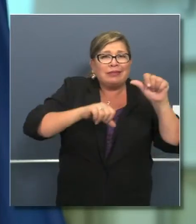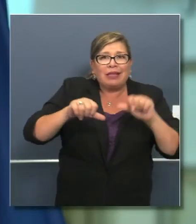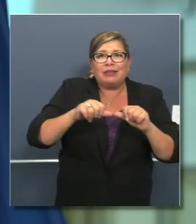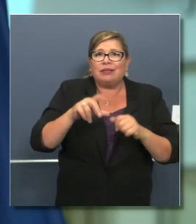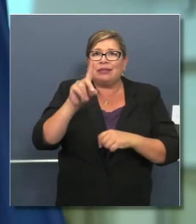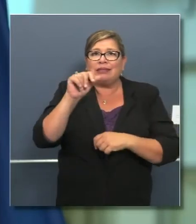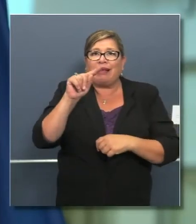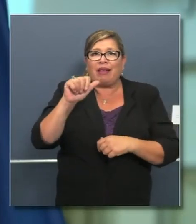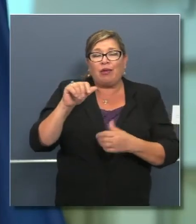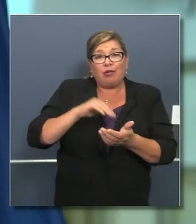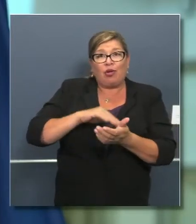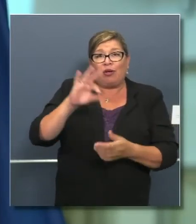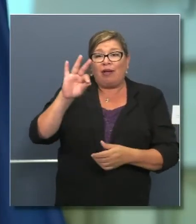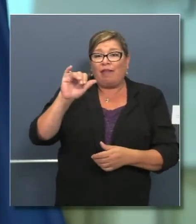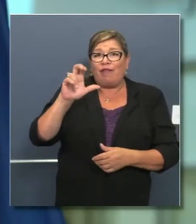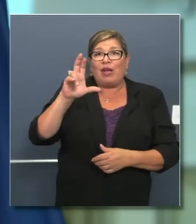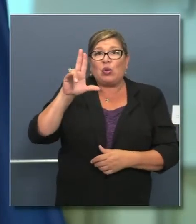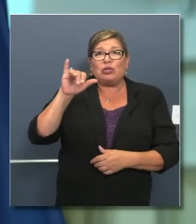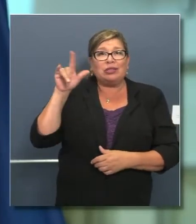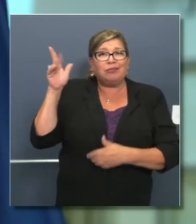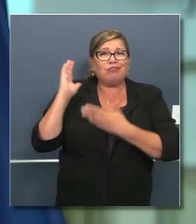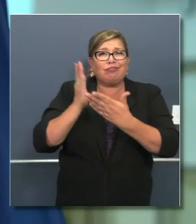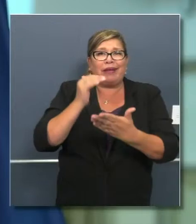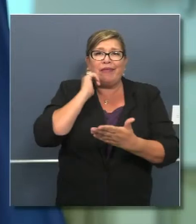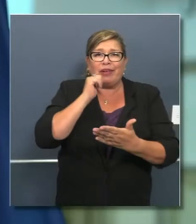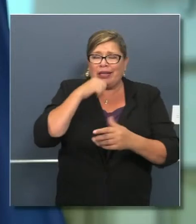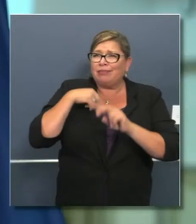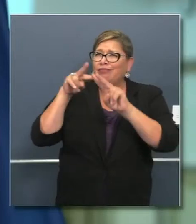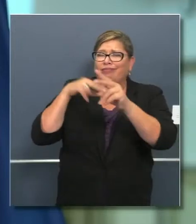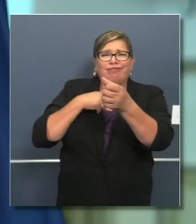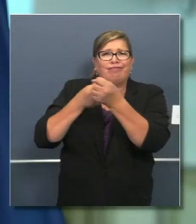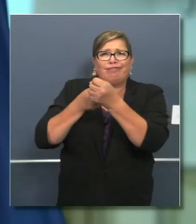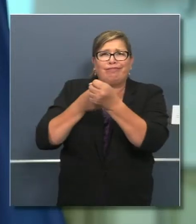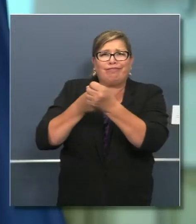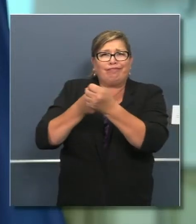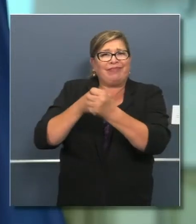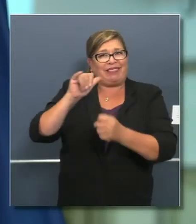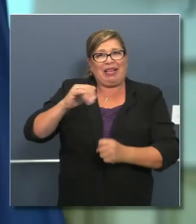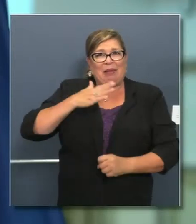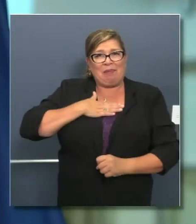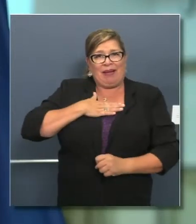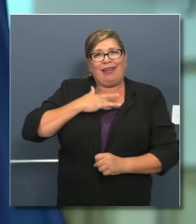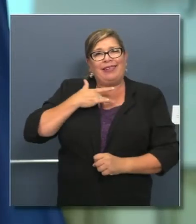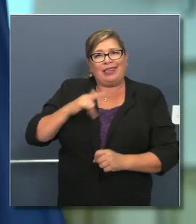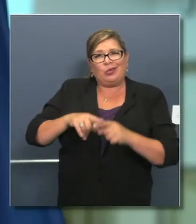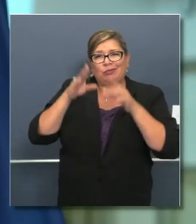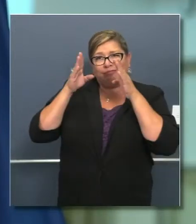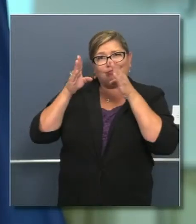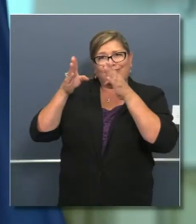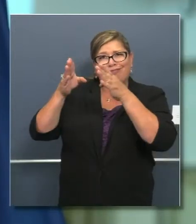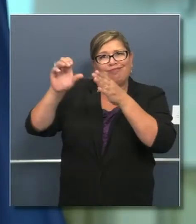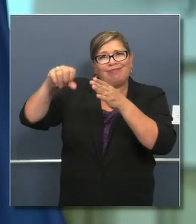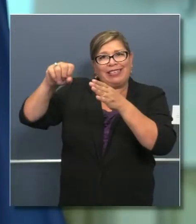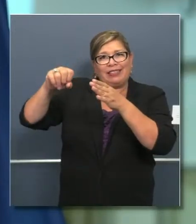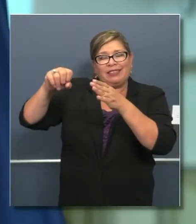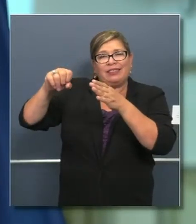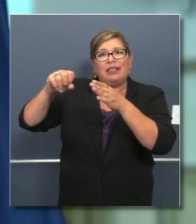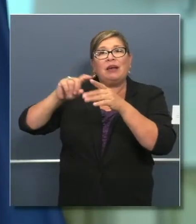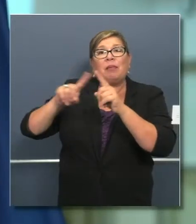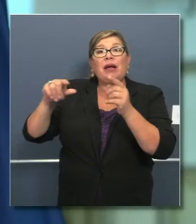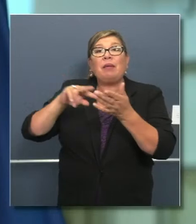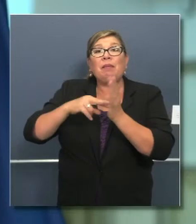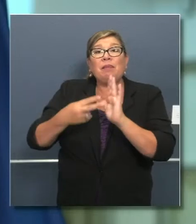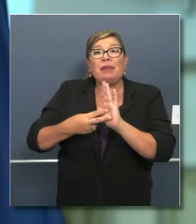every single day I openly submit to you that's where I tend to land but it does not deny me my